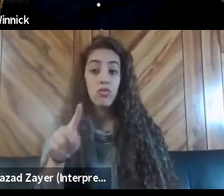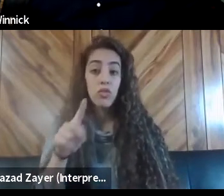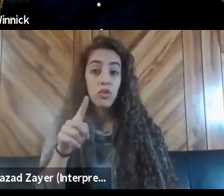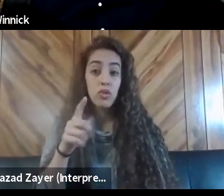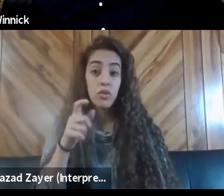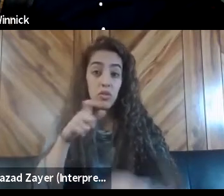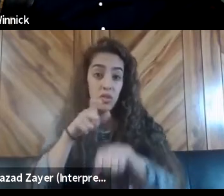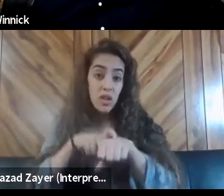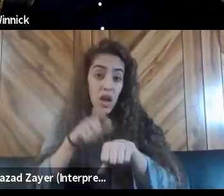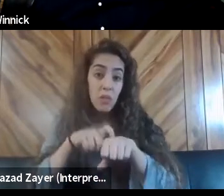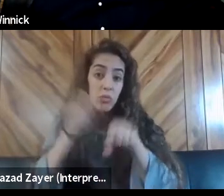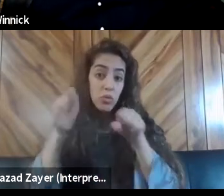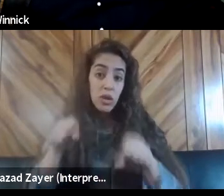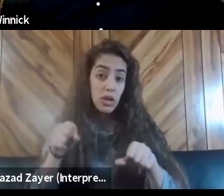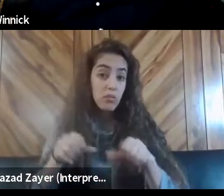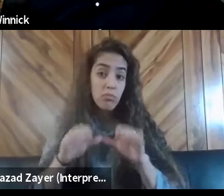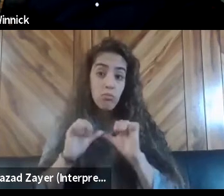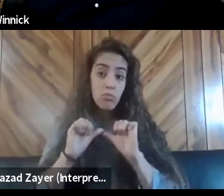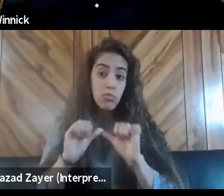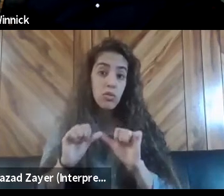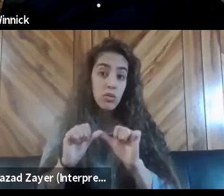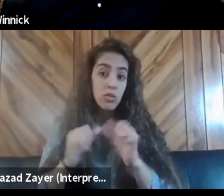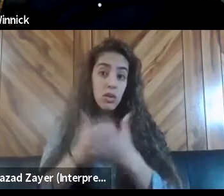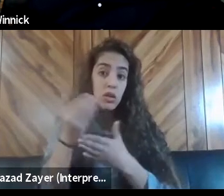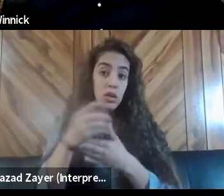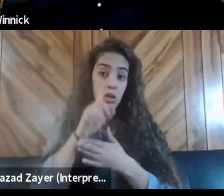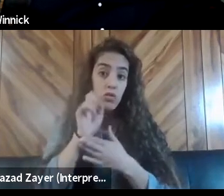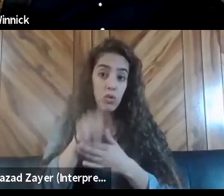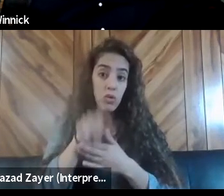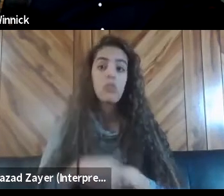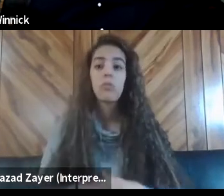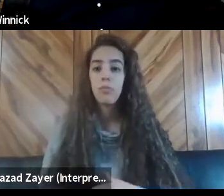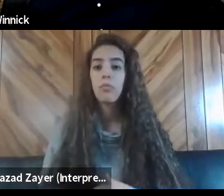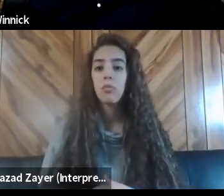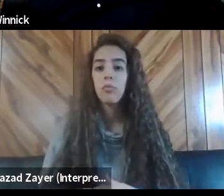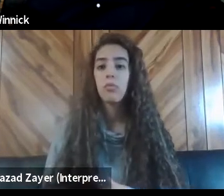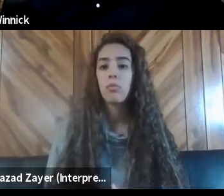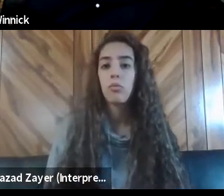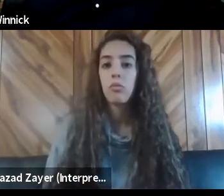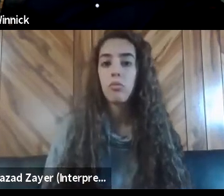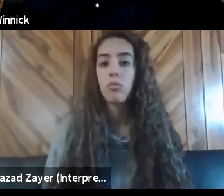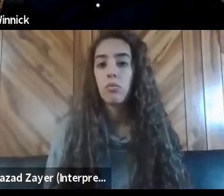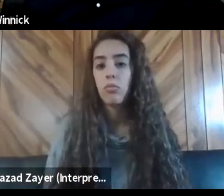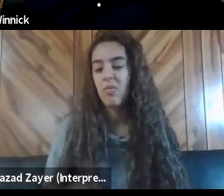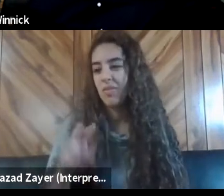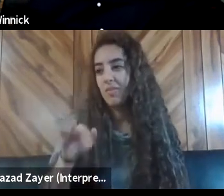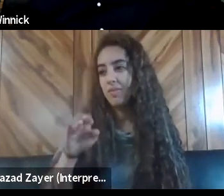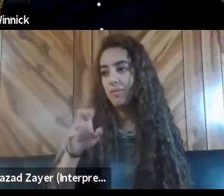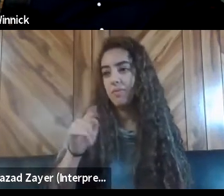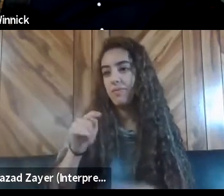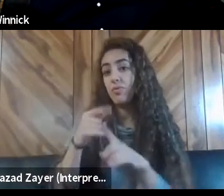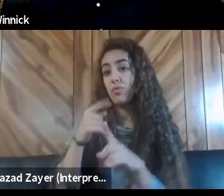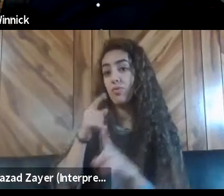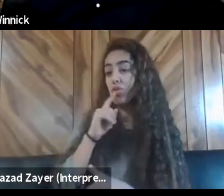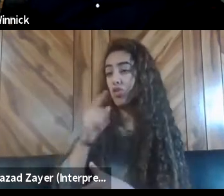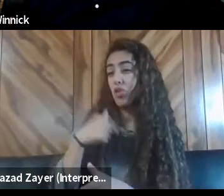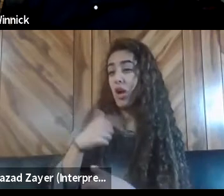just go on to the next question. Yeah, sure. Sure. I wanted to make sure if everybody got to answer questions, though, I didn't want to you know, forget because I